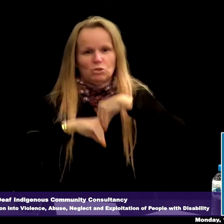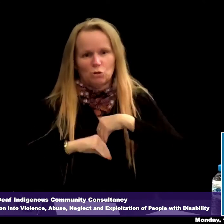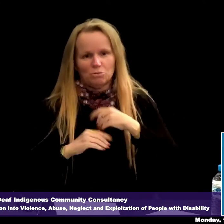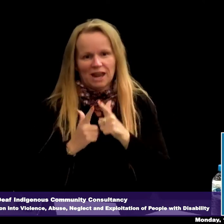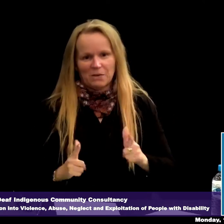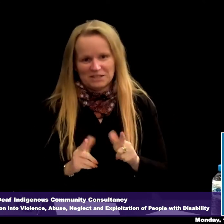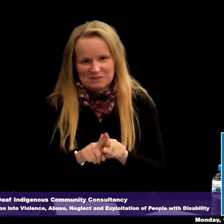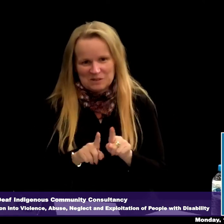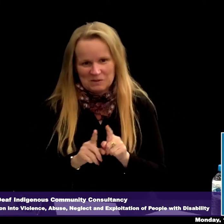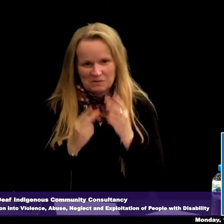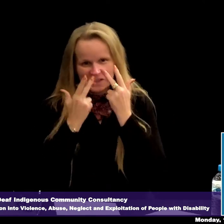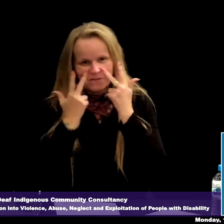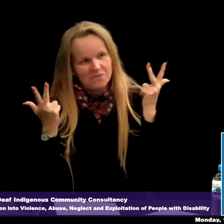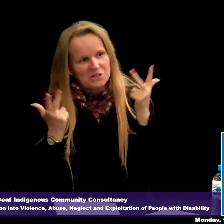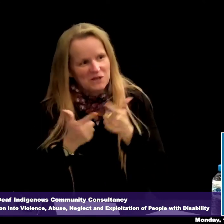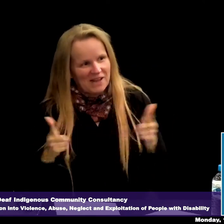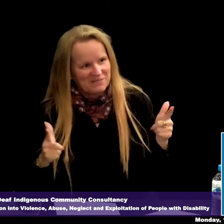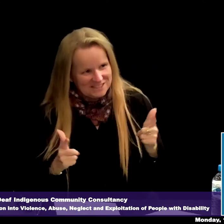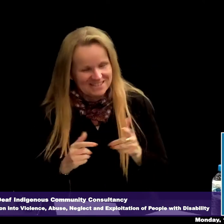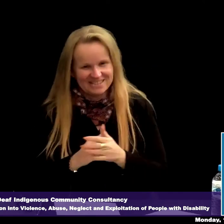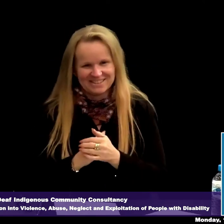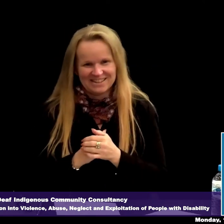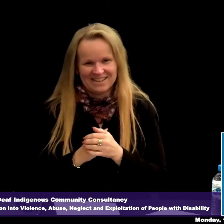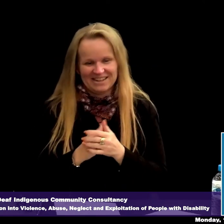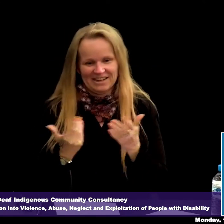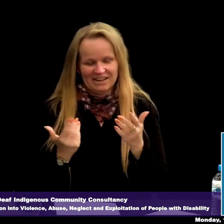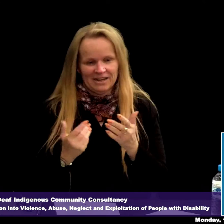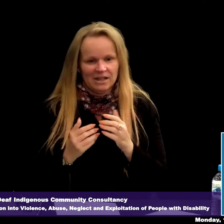and I naturally absorbed the language in that way, through immersion. It's a very visual language, of course.